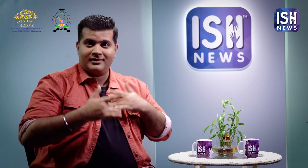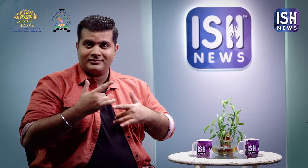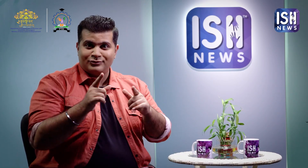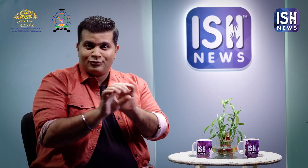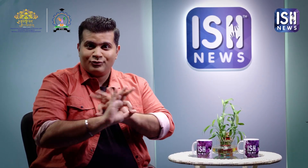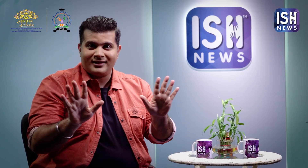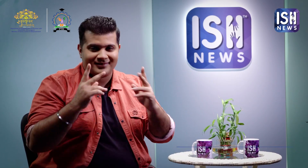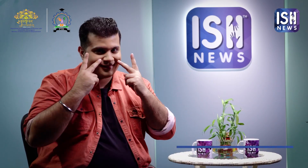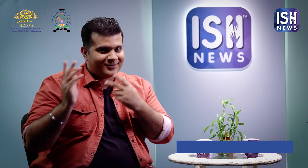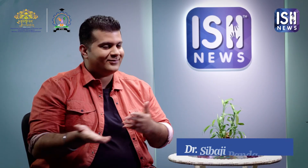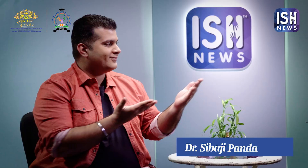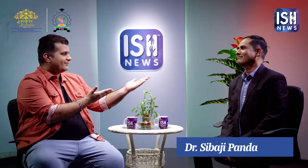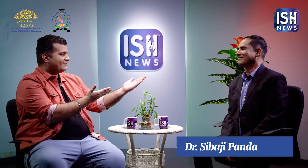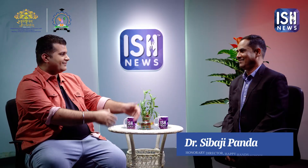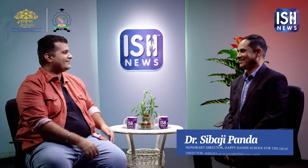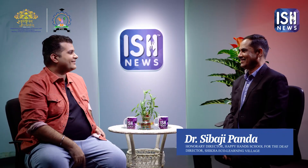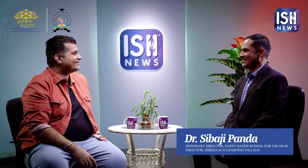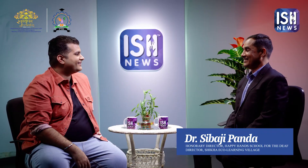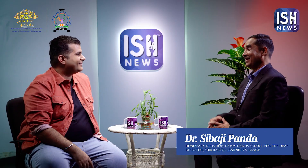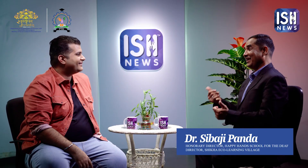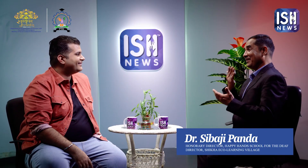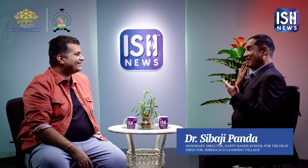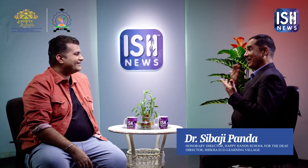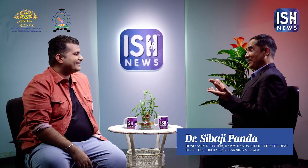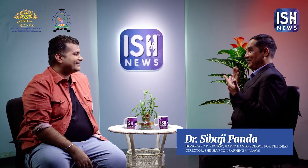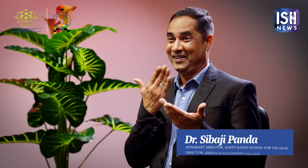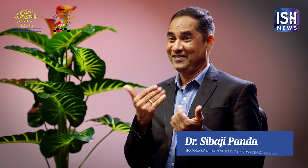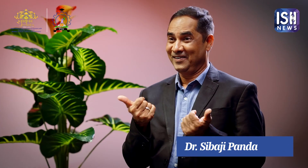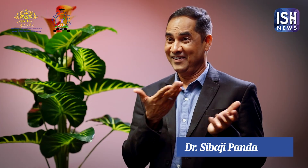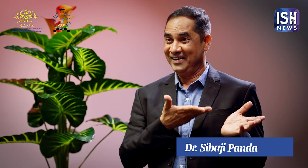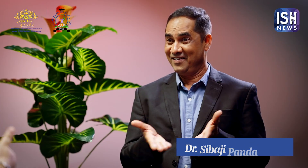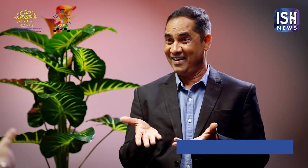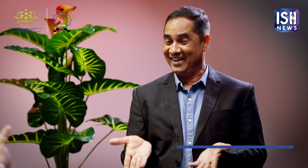Are you ready? Lets introduce him. Thank you for inviting me here.